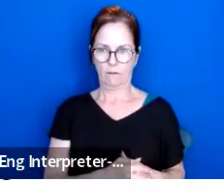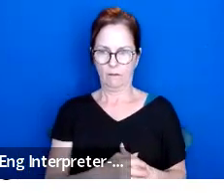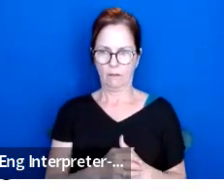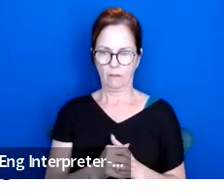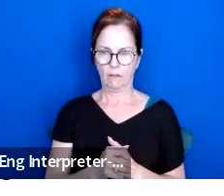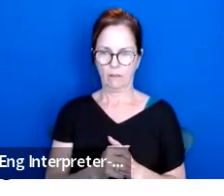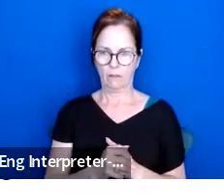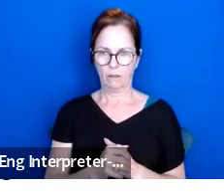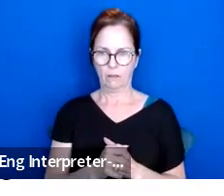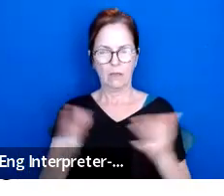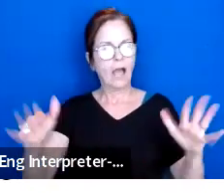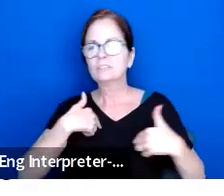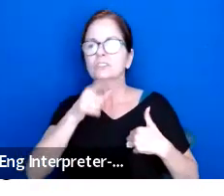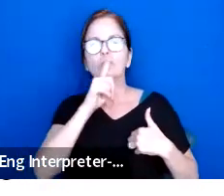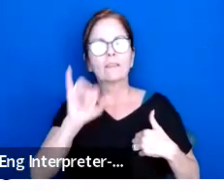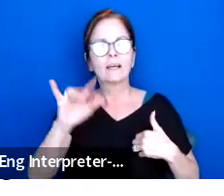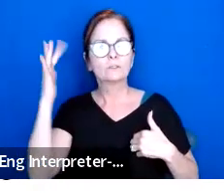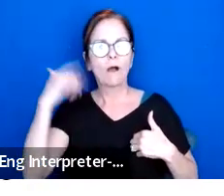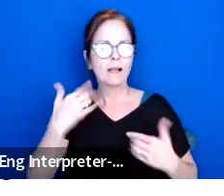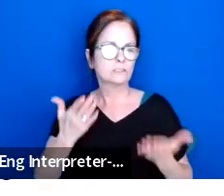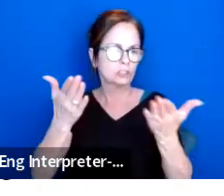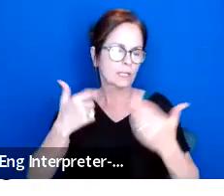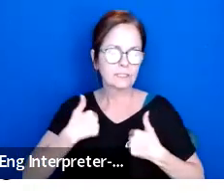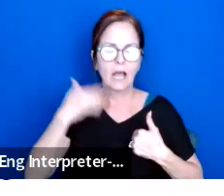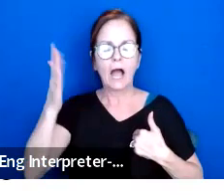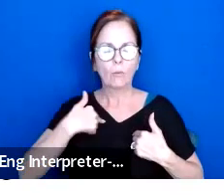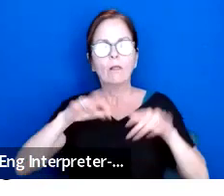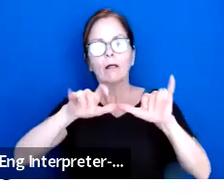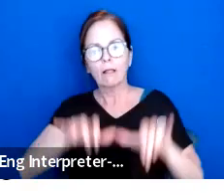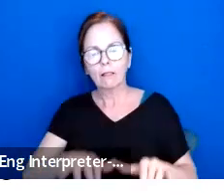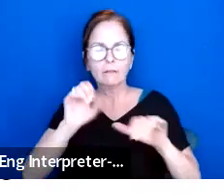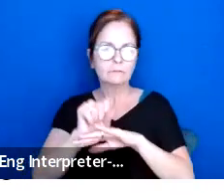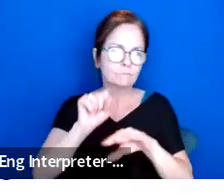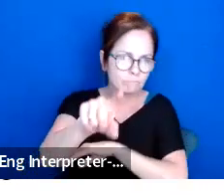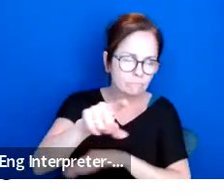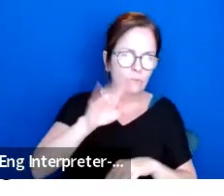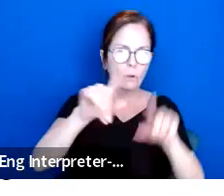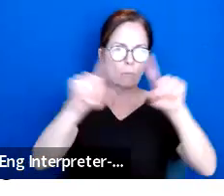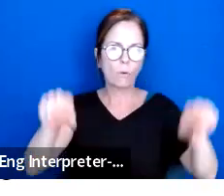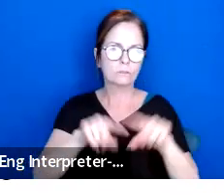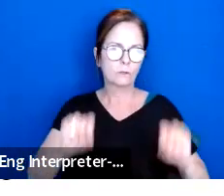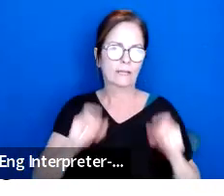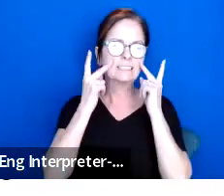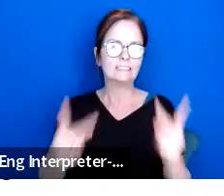I'm days to say I would just care. To be okay, I'm just gonna post something on your board just so I can see the reviews and I'd be like, great. So, Thank you.